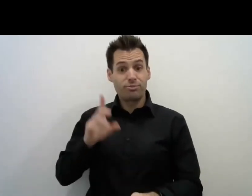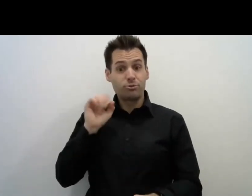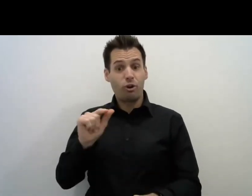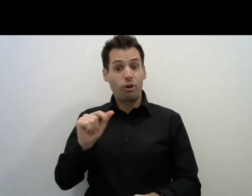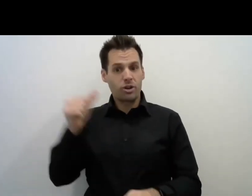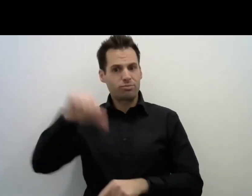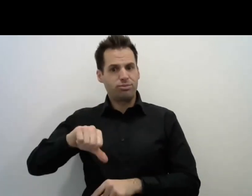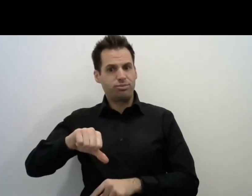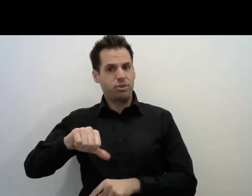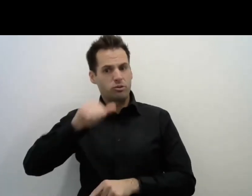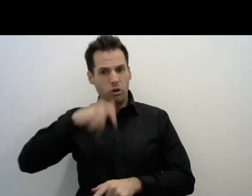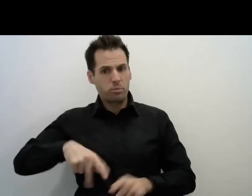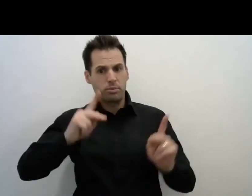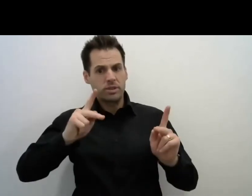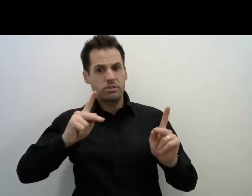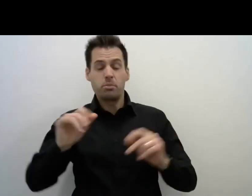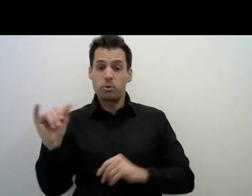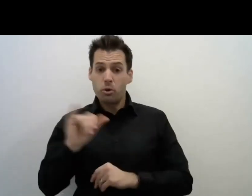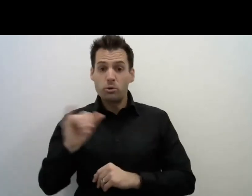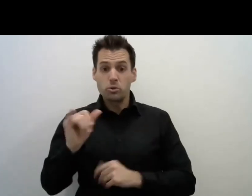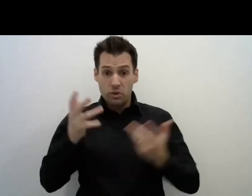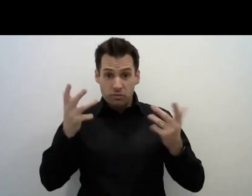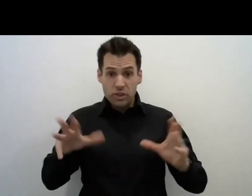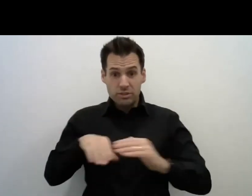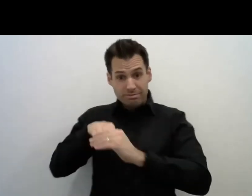inappropriate state of mind to go through with the medical appointment that i was supposed to